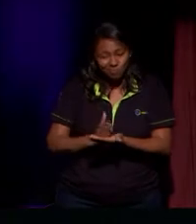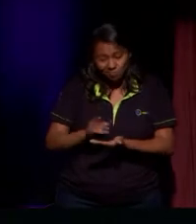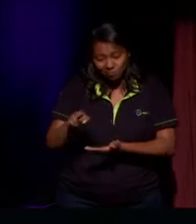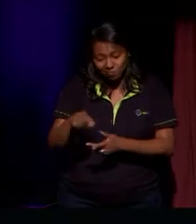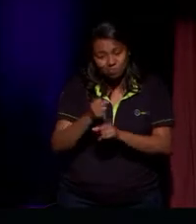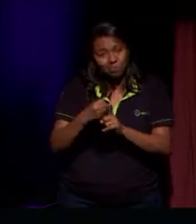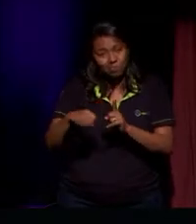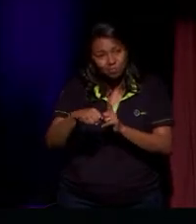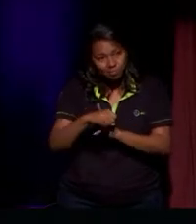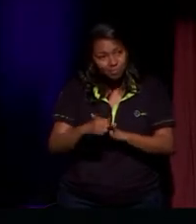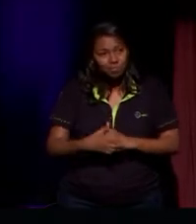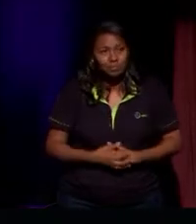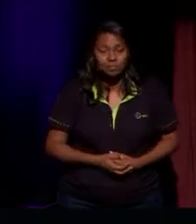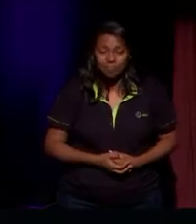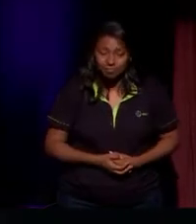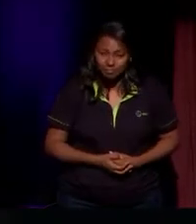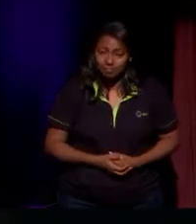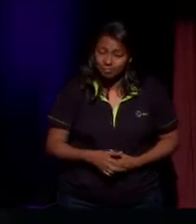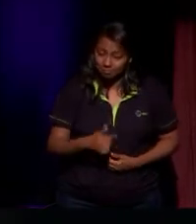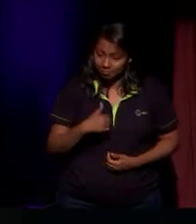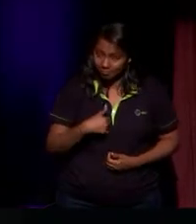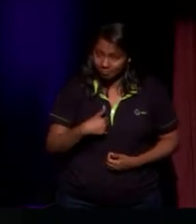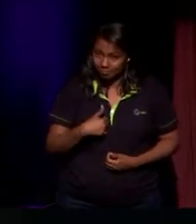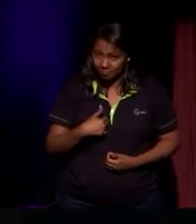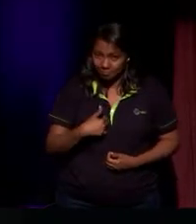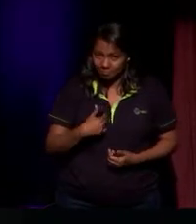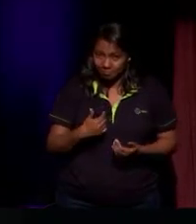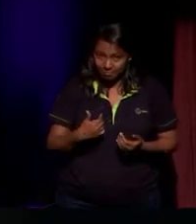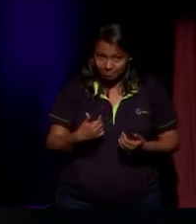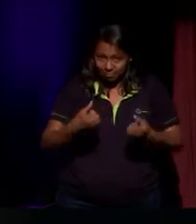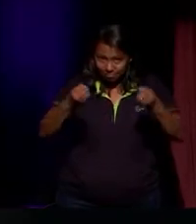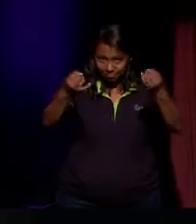So that's the country I'm going to talk about,